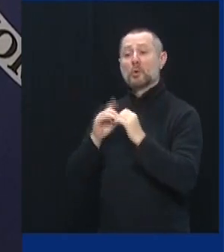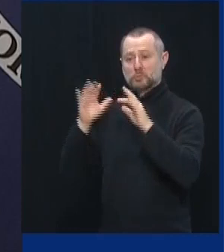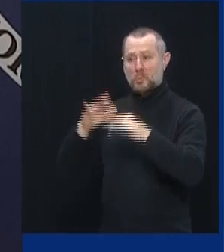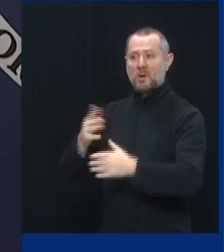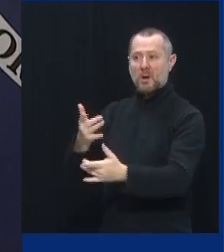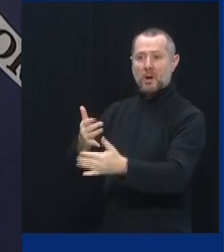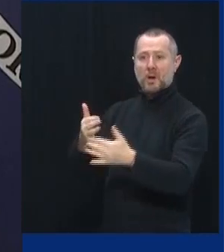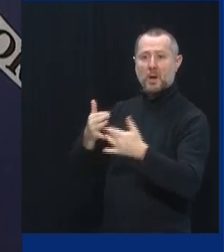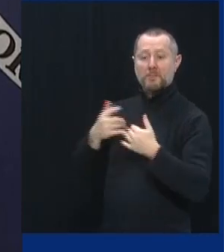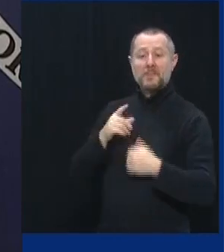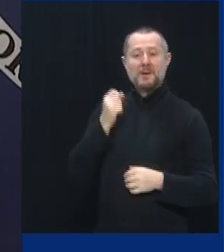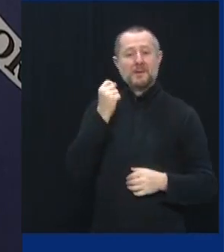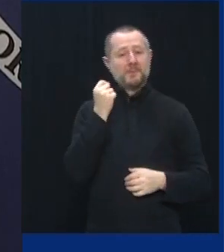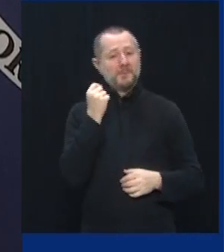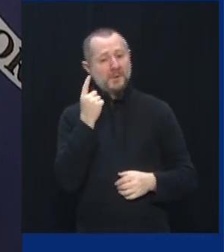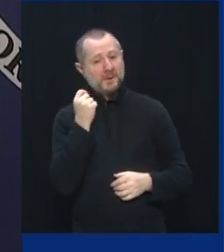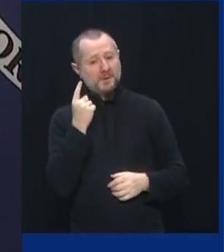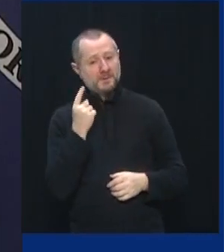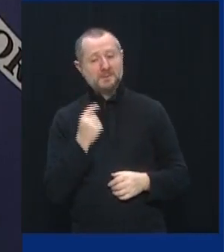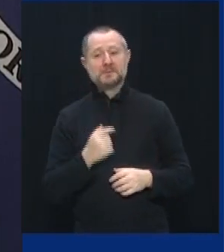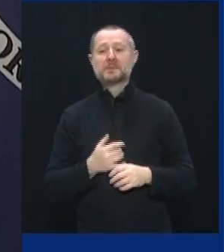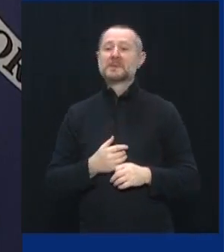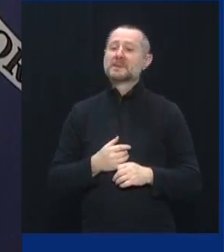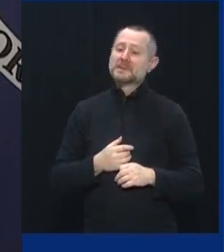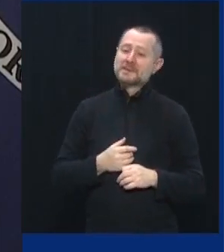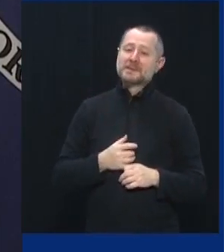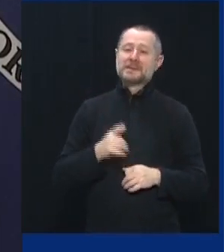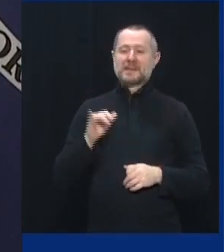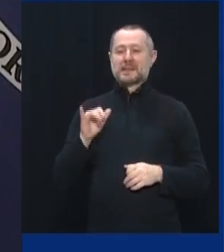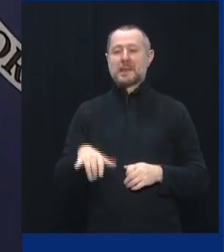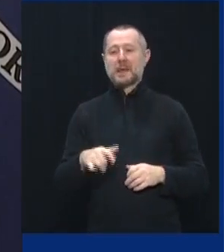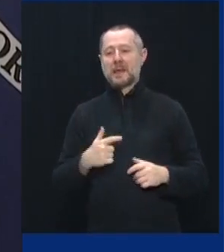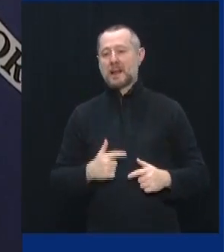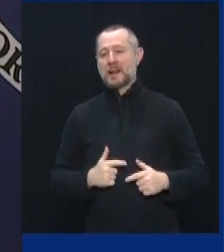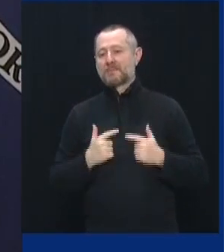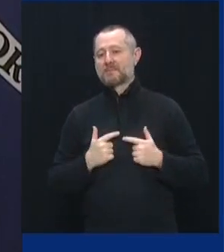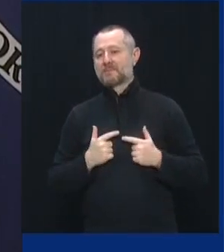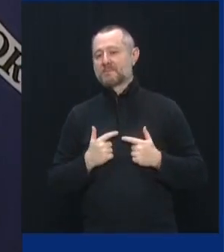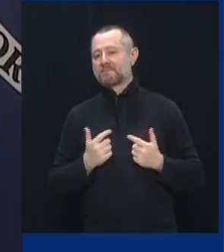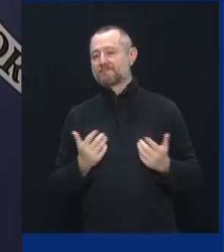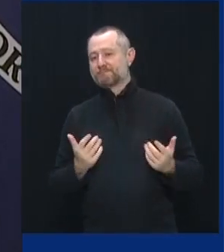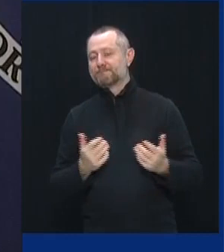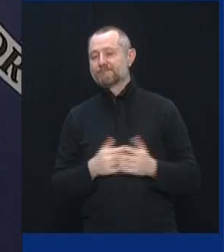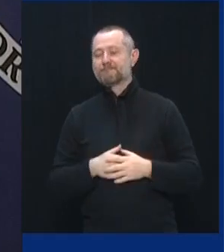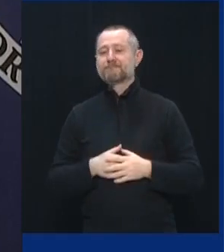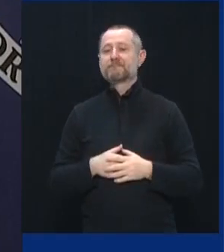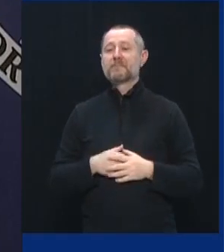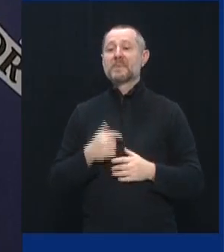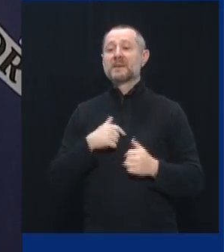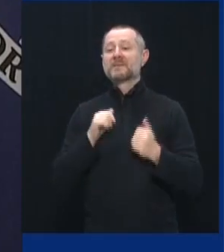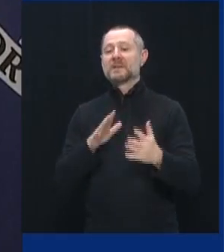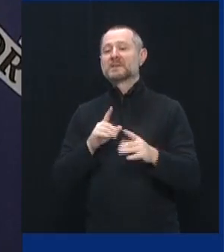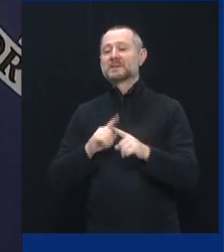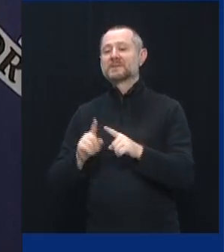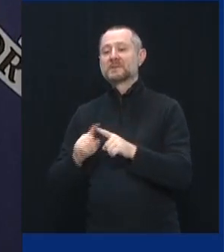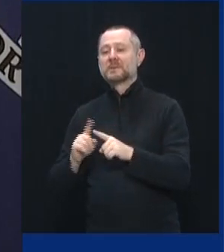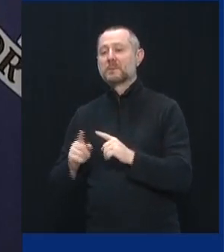SO THEY DID A GREAT, GREAT JOB, AND WE THANK THEM AND MORE STORMS COMING, BUT THAT IS THE